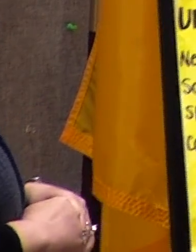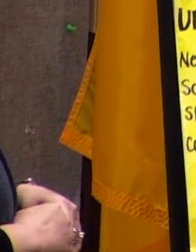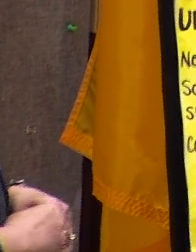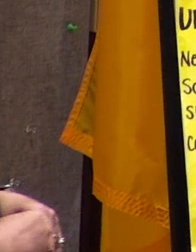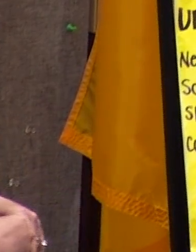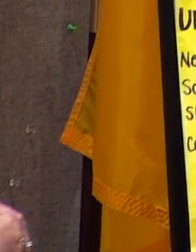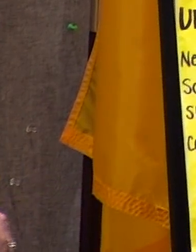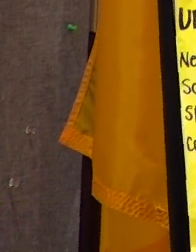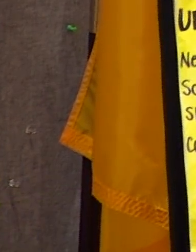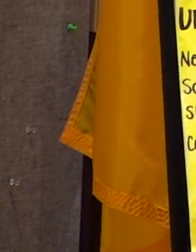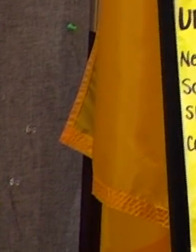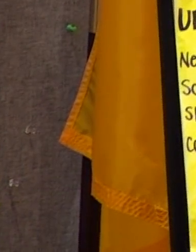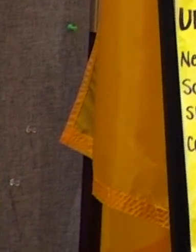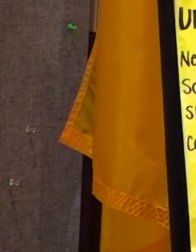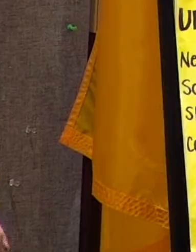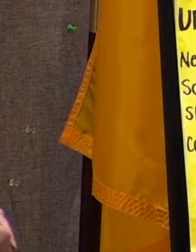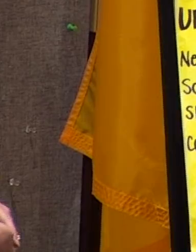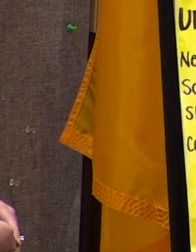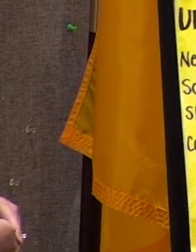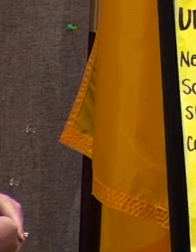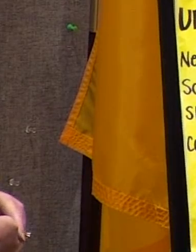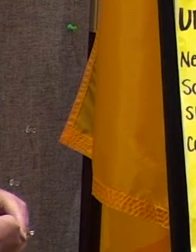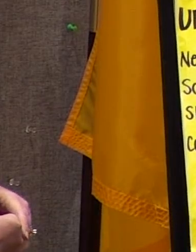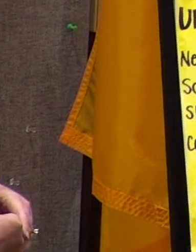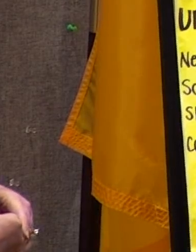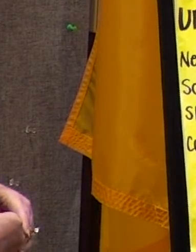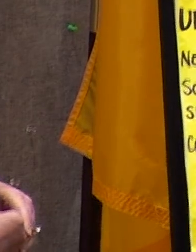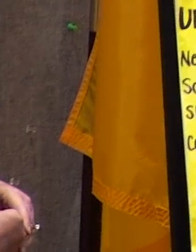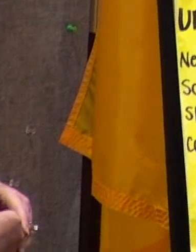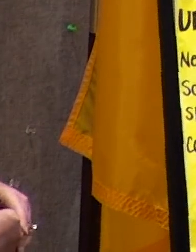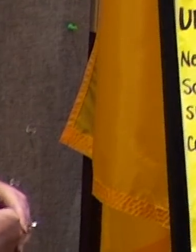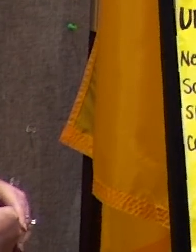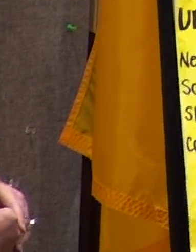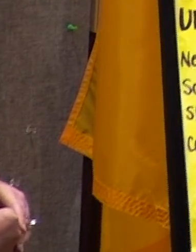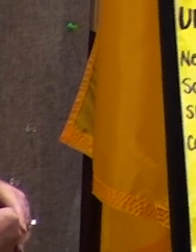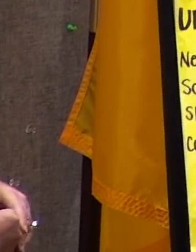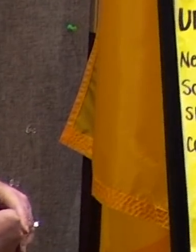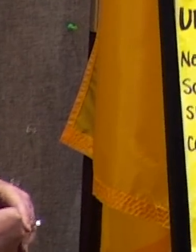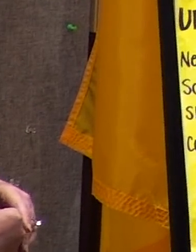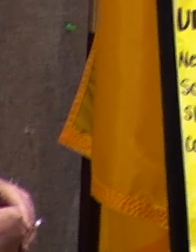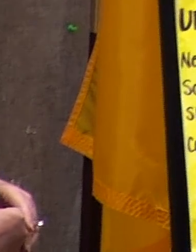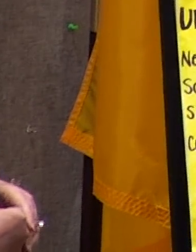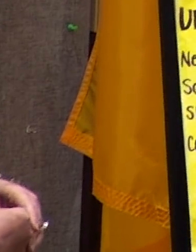When I'm nervous sometimes I like to do a breathing activity, so if you all can show me